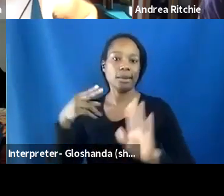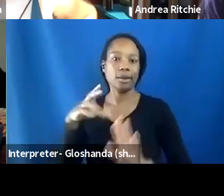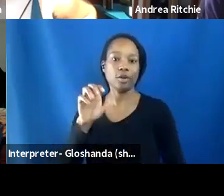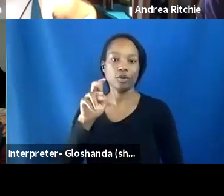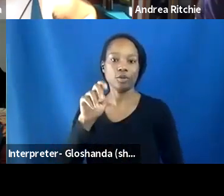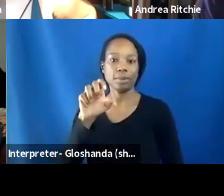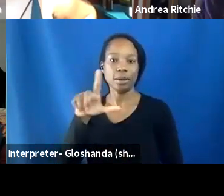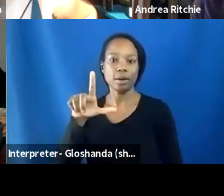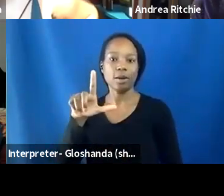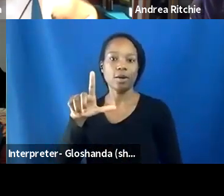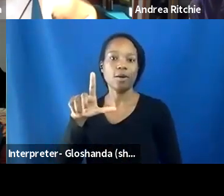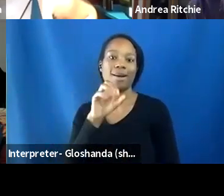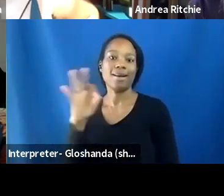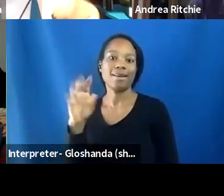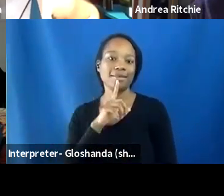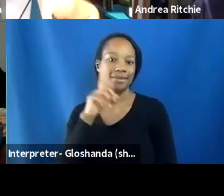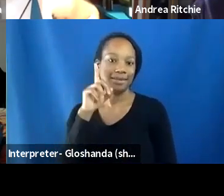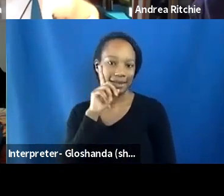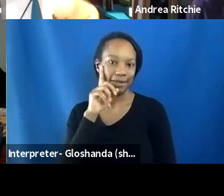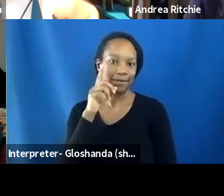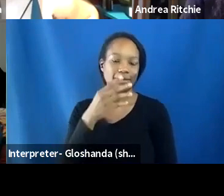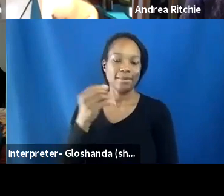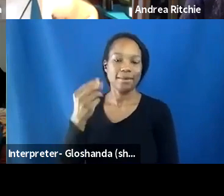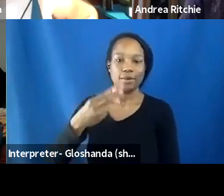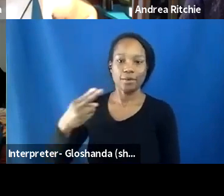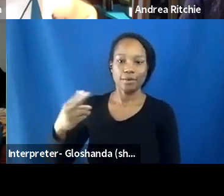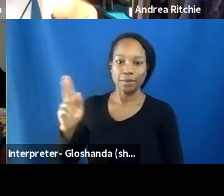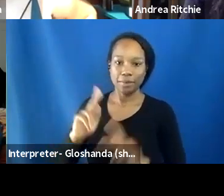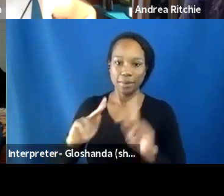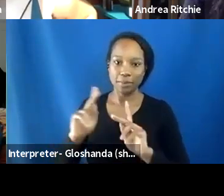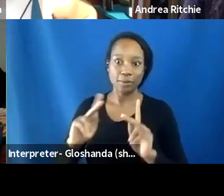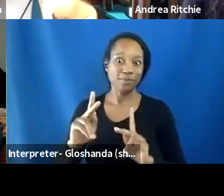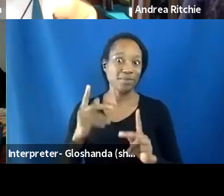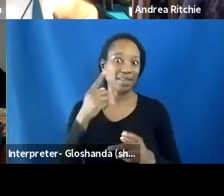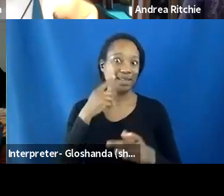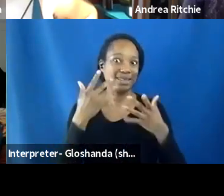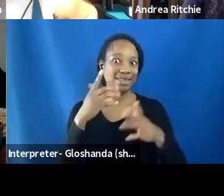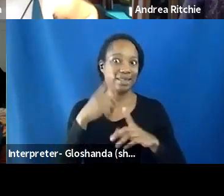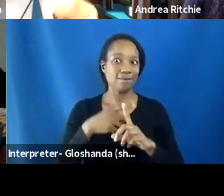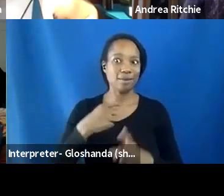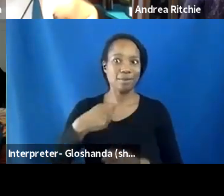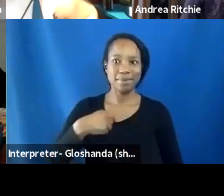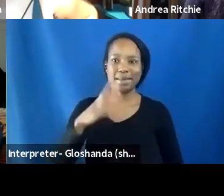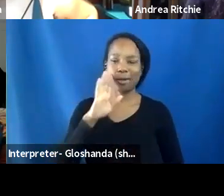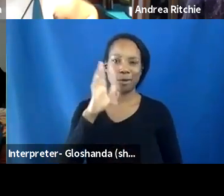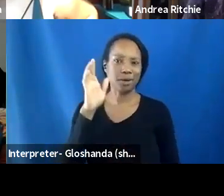And I'm gonna listen for as long as I can to what you offer, Yolo, and then I'm gonna disappear.